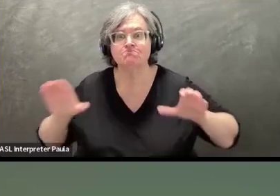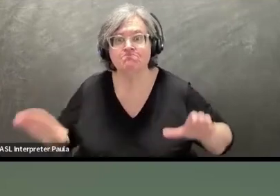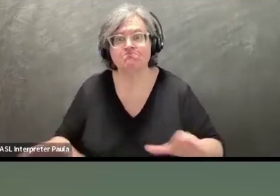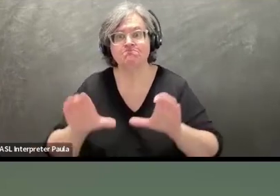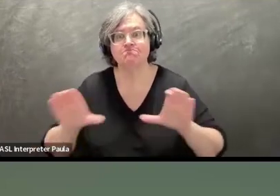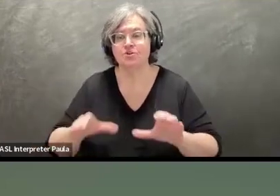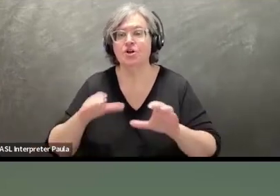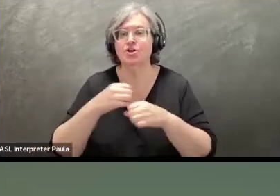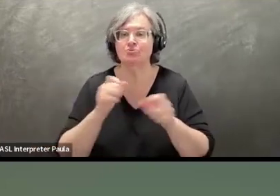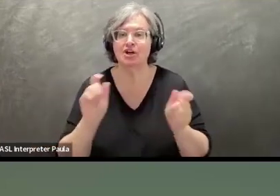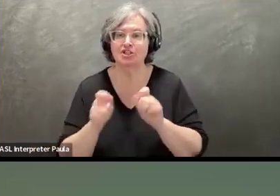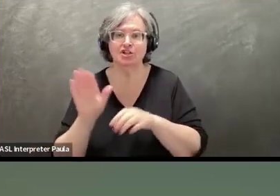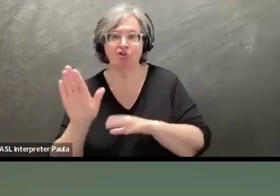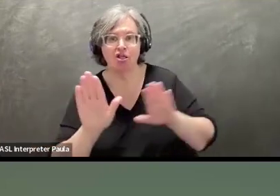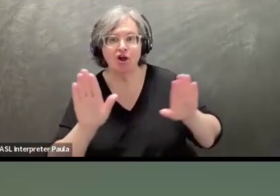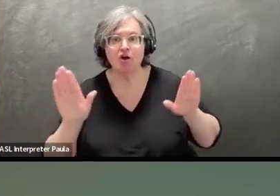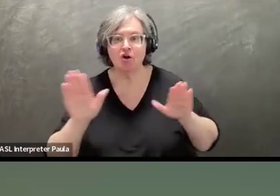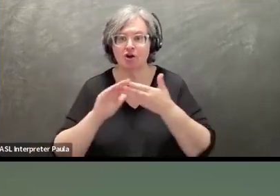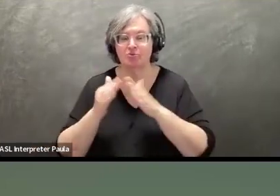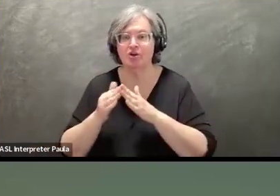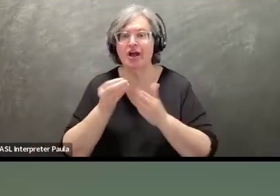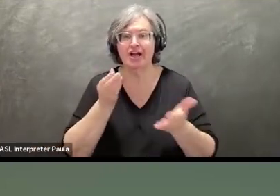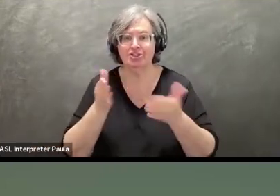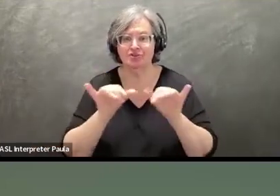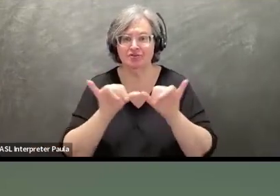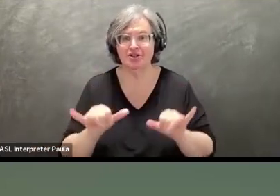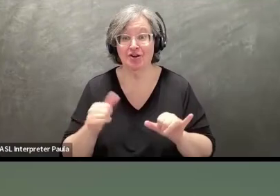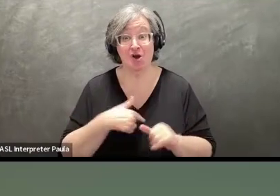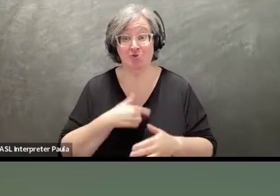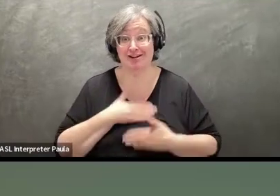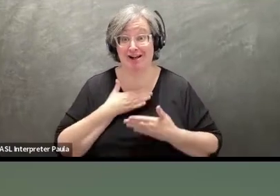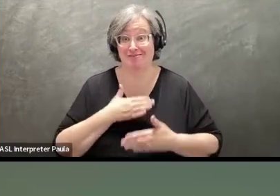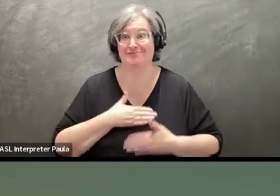and service systems. We are very glad that this webinar provides